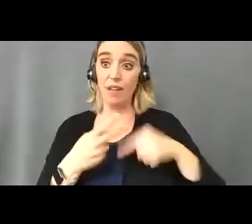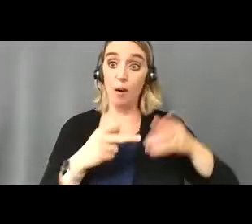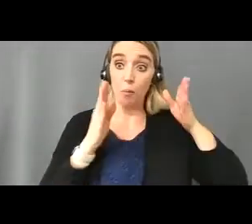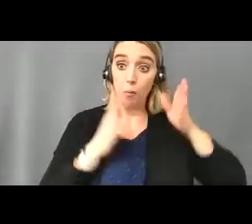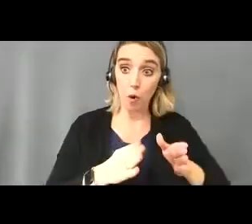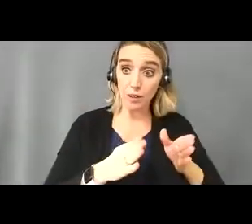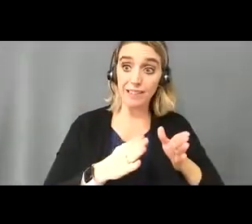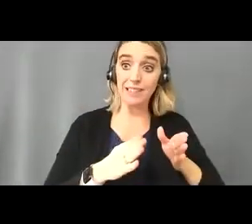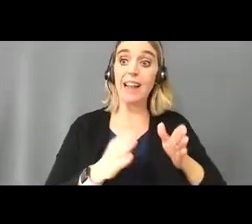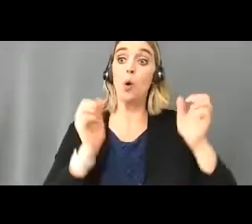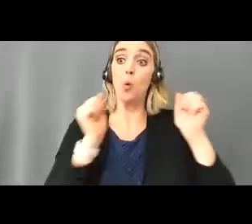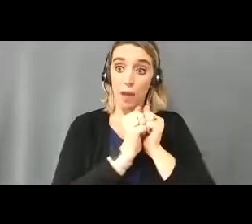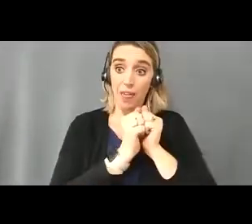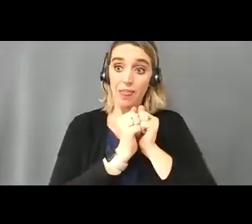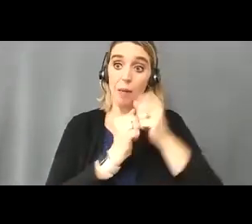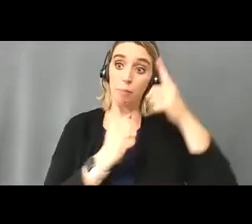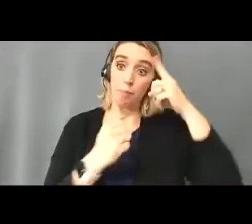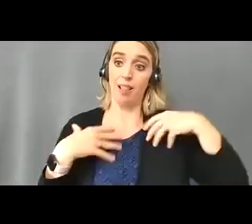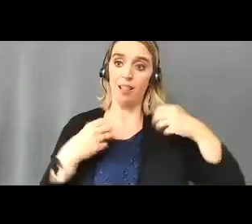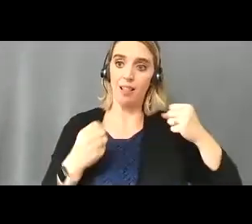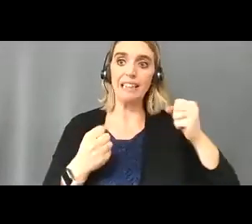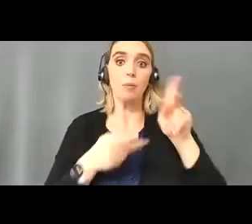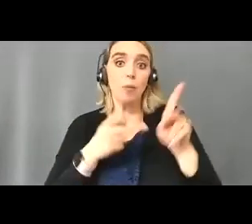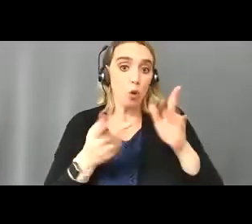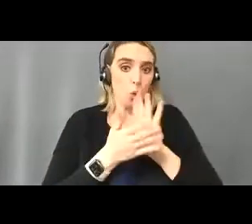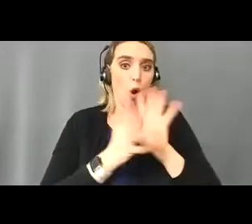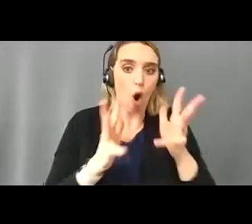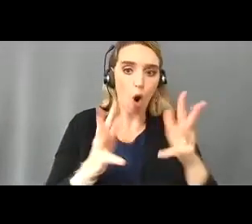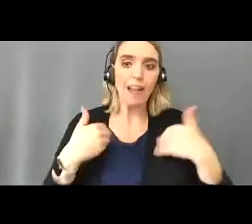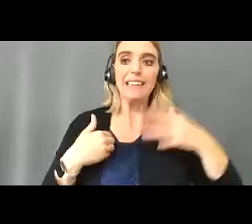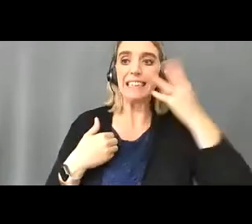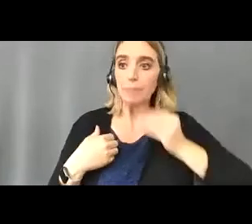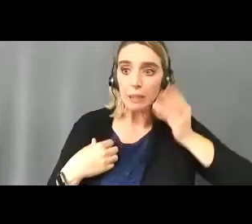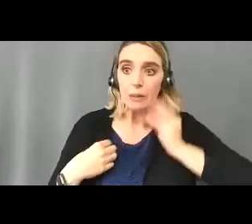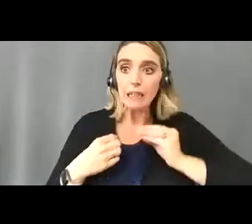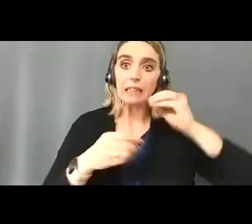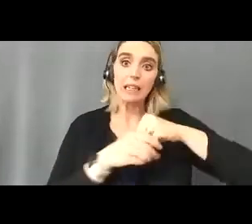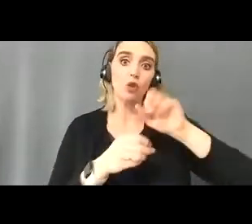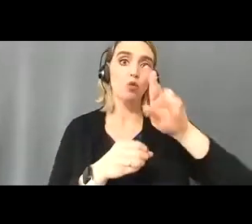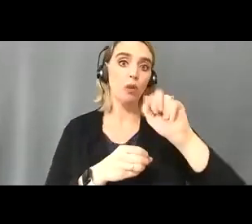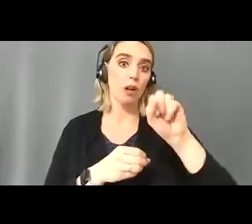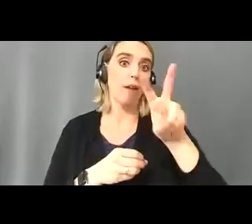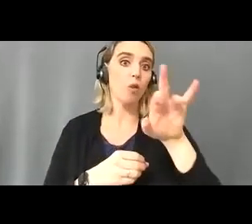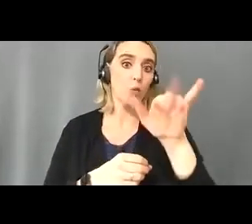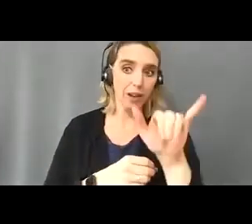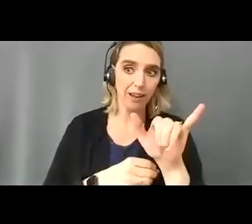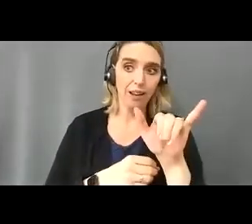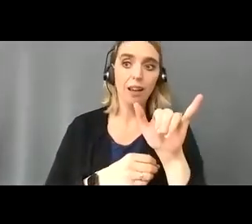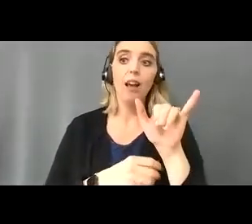it's taught by someone who's in recovery, and there's nobody who can better help you navigate